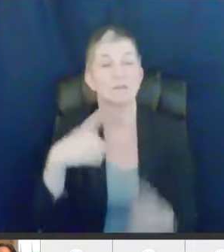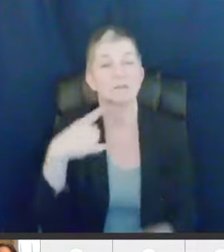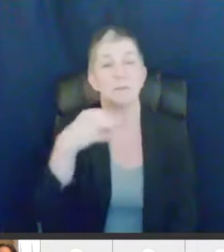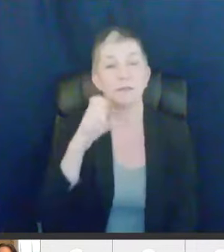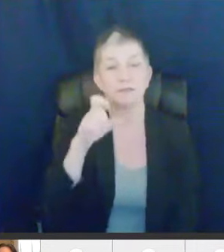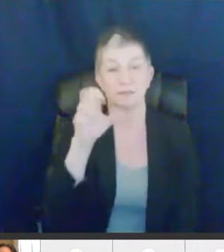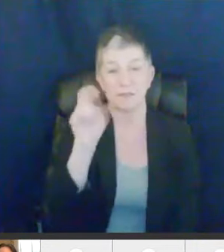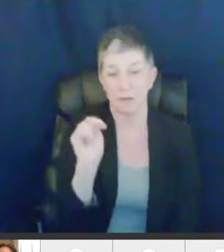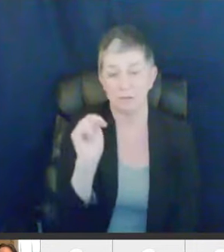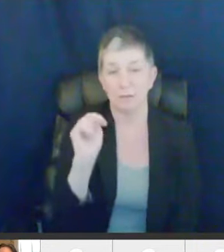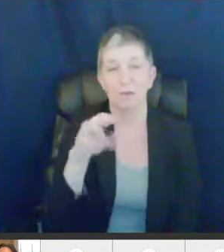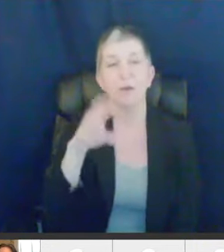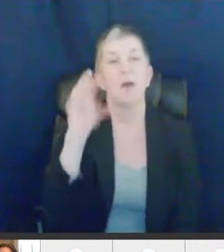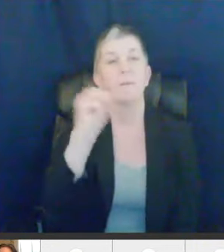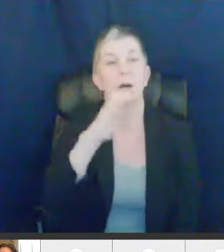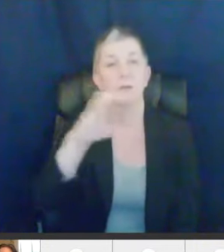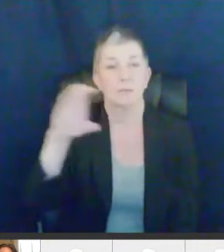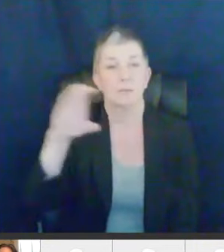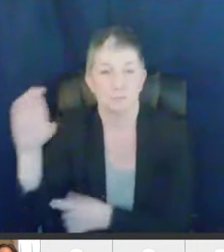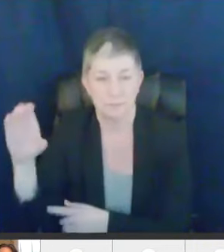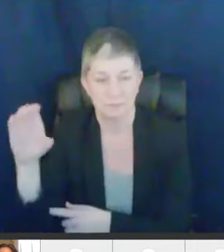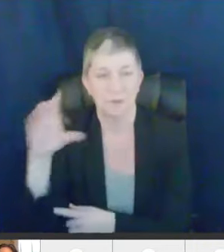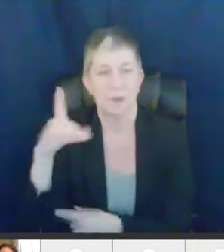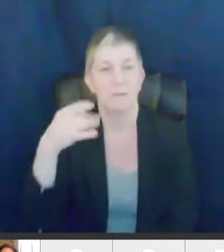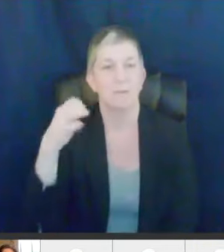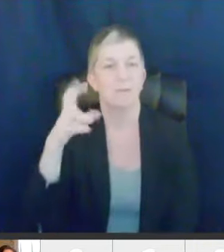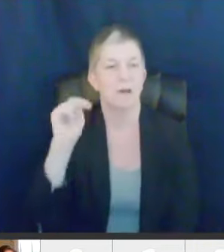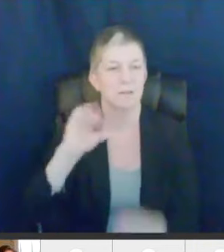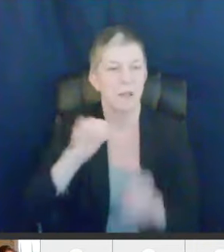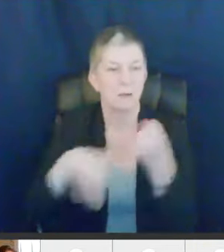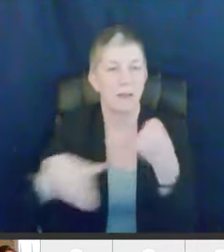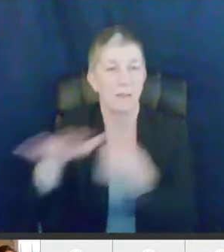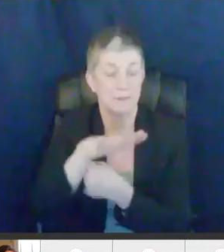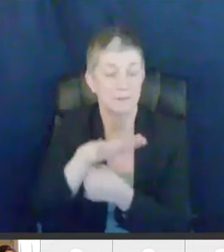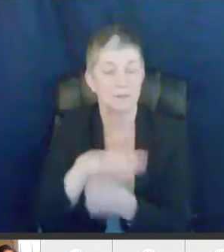Community College at their Pottstown campus and in Willow Grove at the